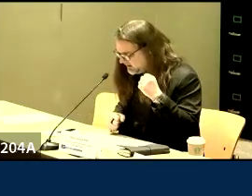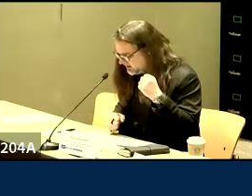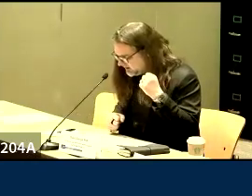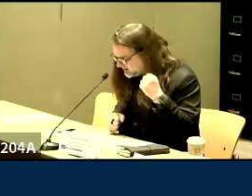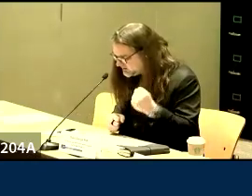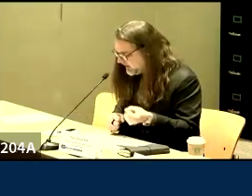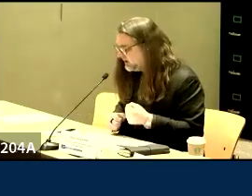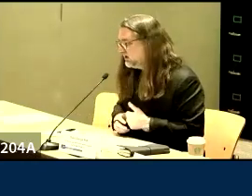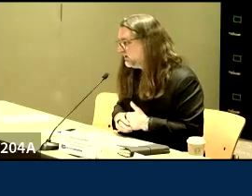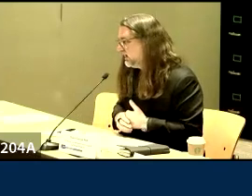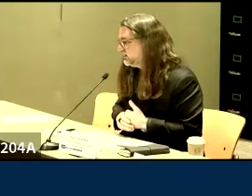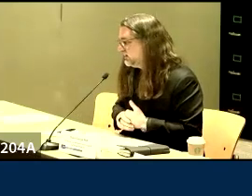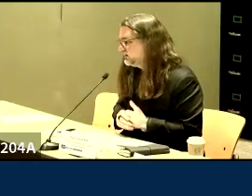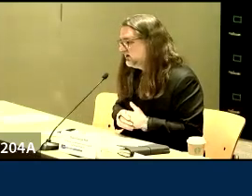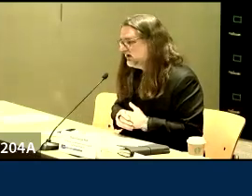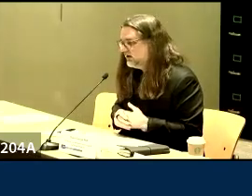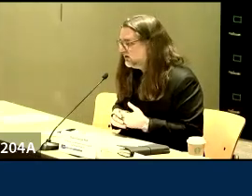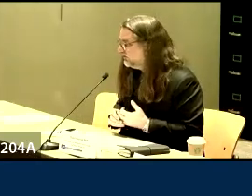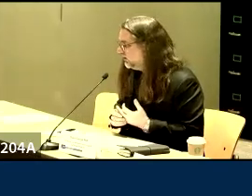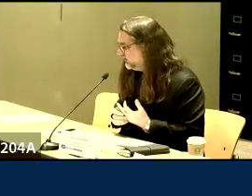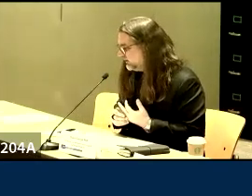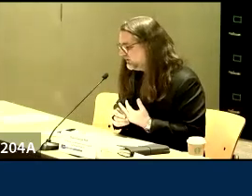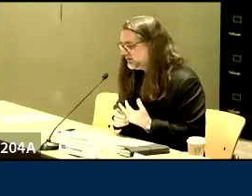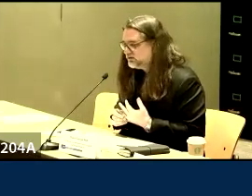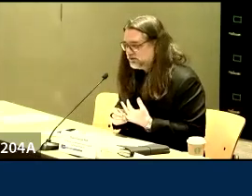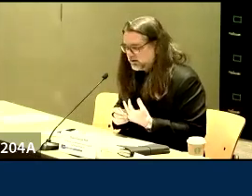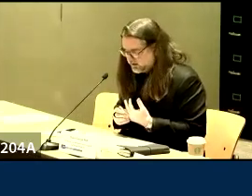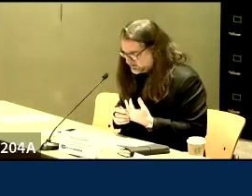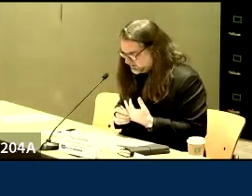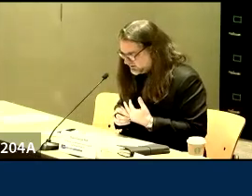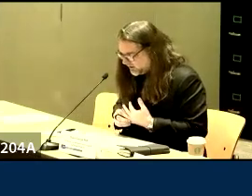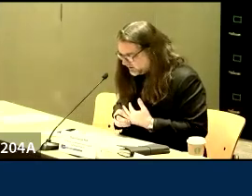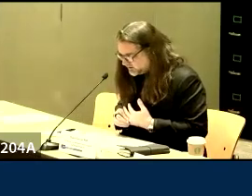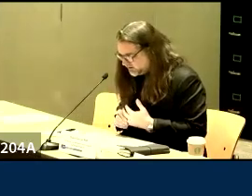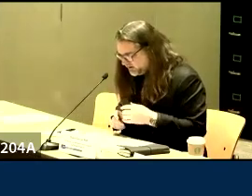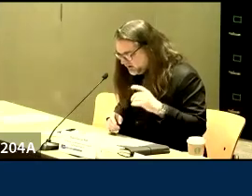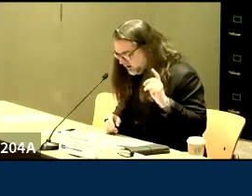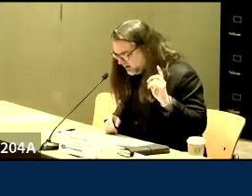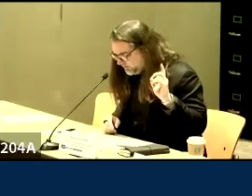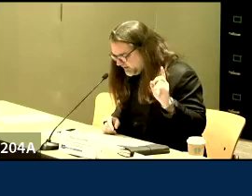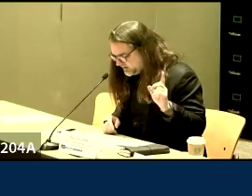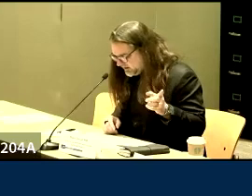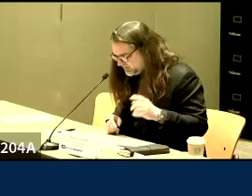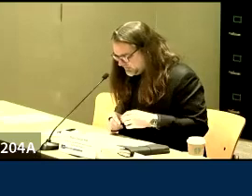and expanding our access and our availability to our STLT partners. Better Data.